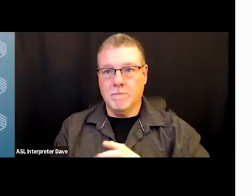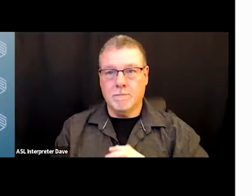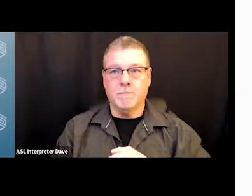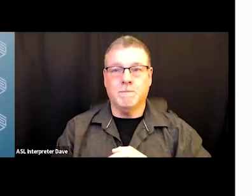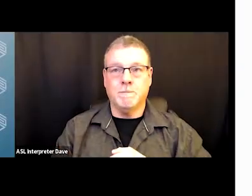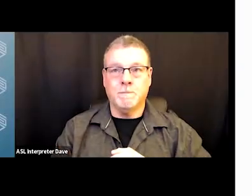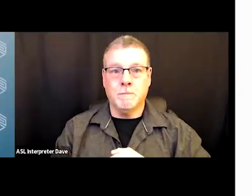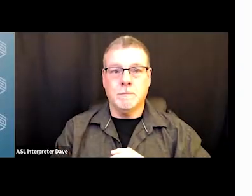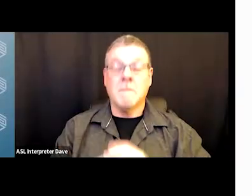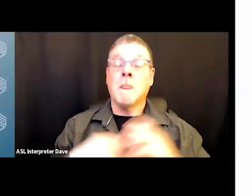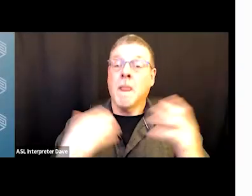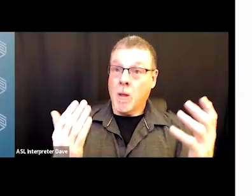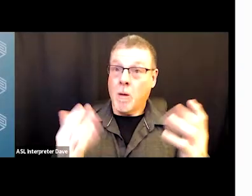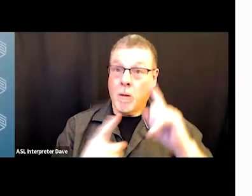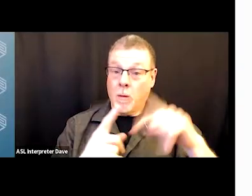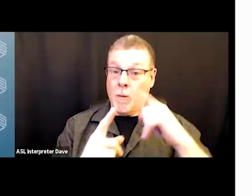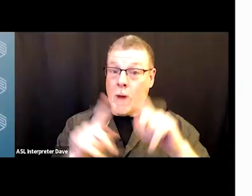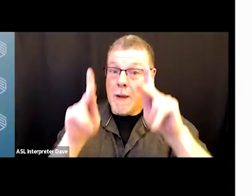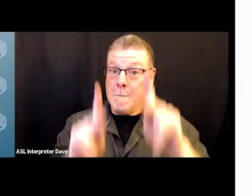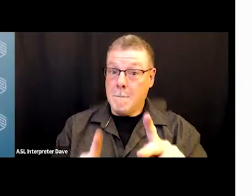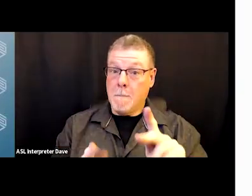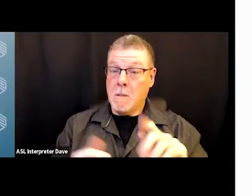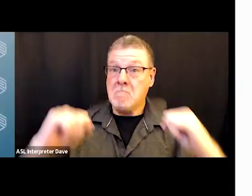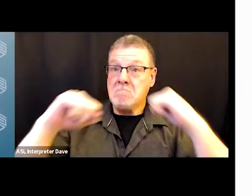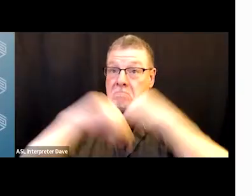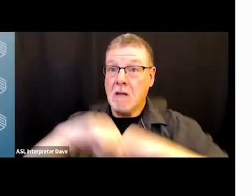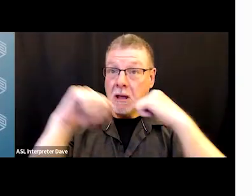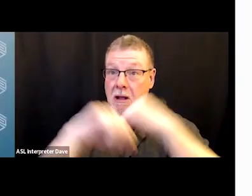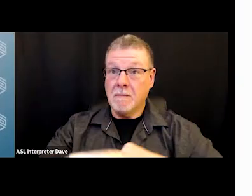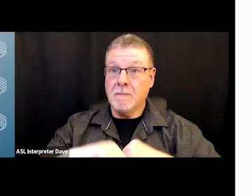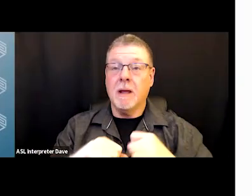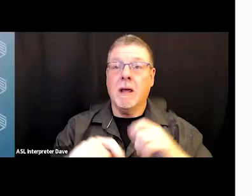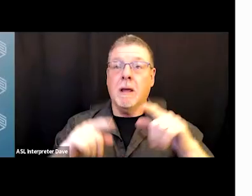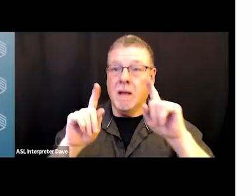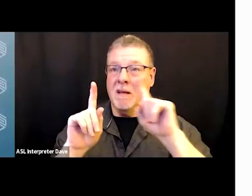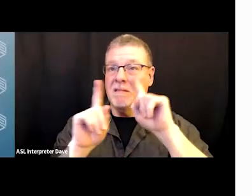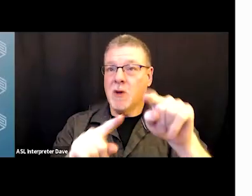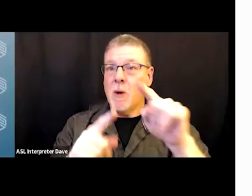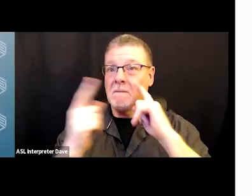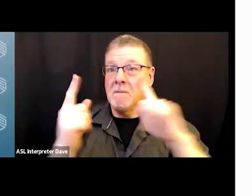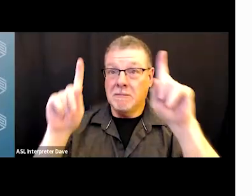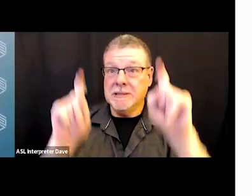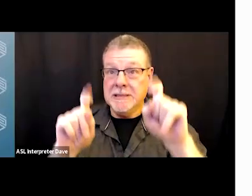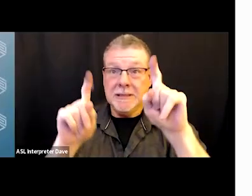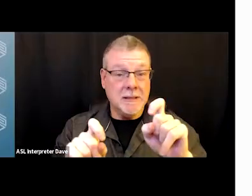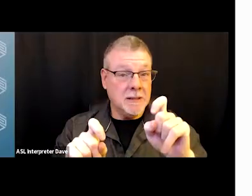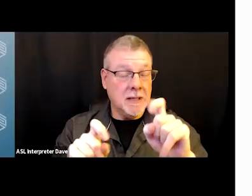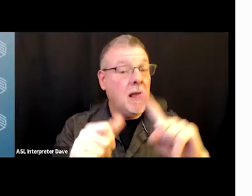And so when a participant suddenly becomes combative at a collection site, our first instinct might be,